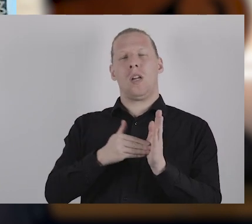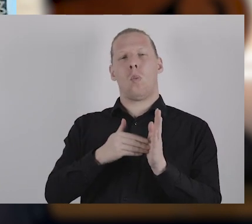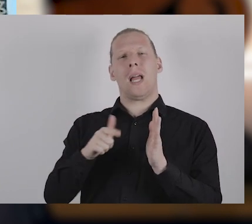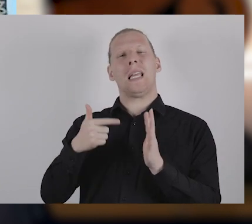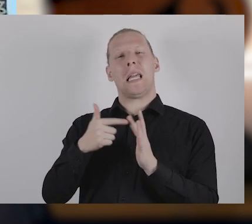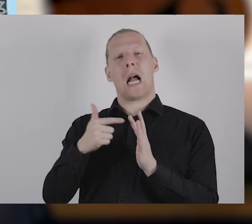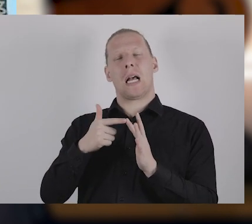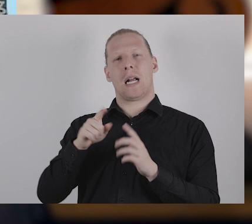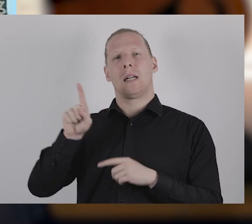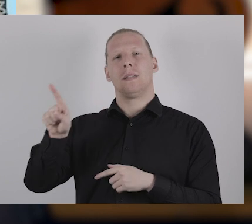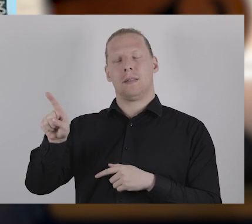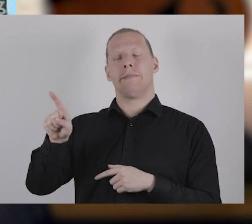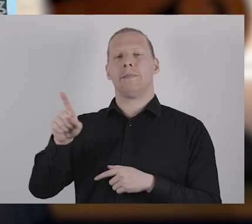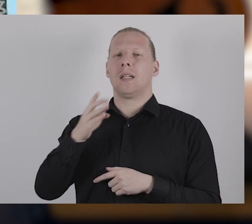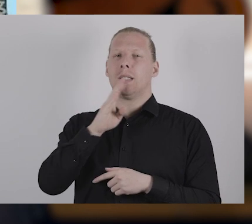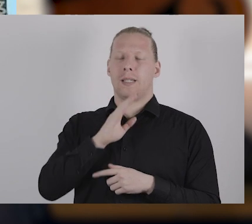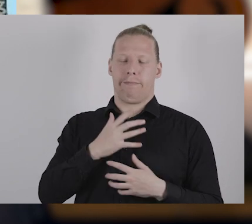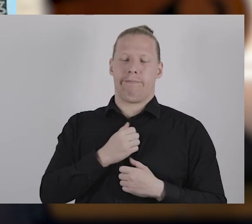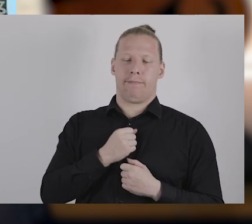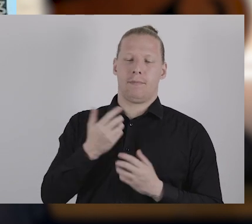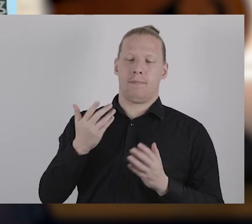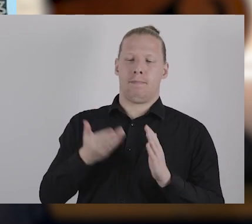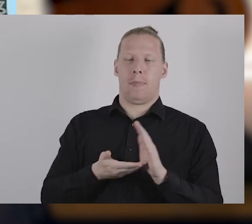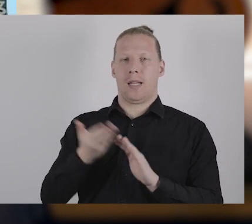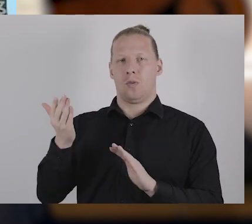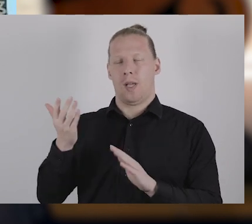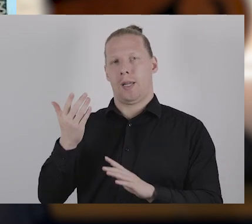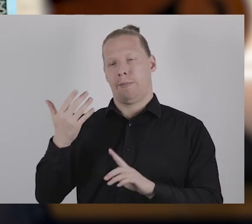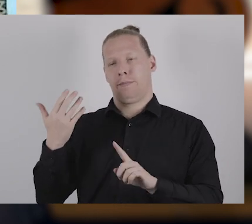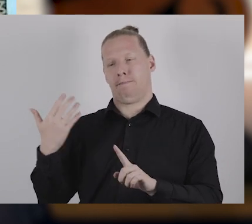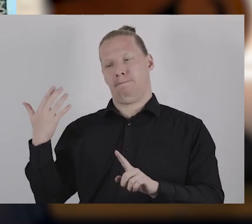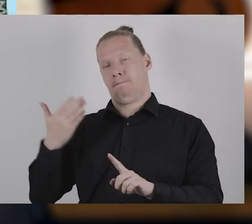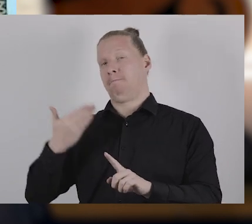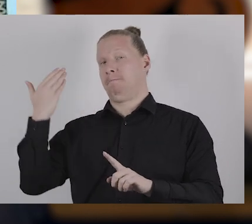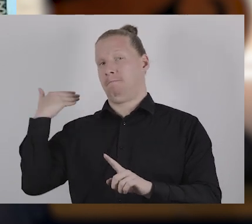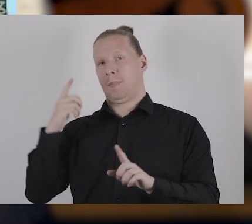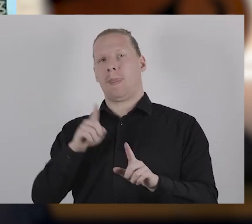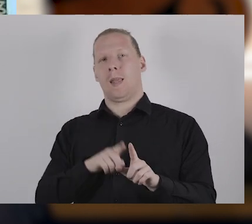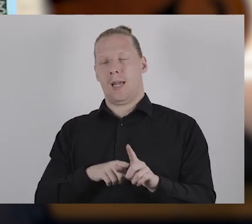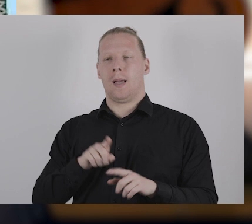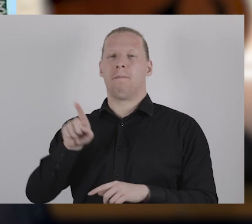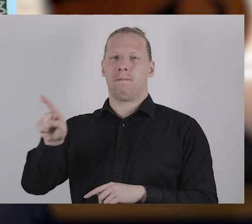former Creative New Zealand pou Māori, who sadly passed away earlier this year.